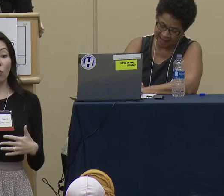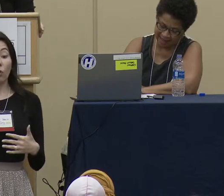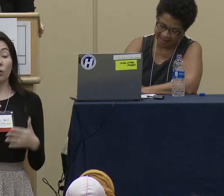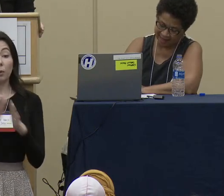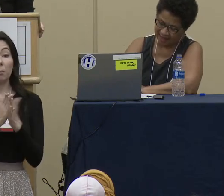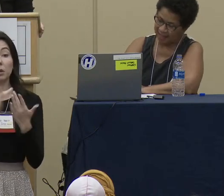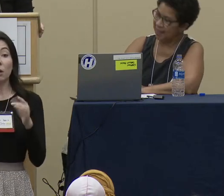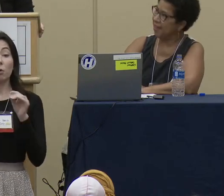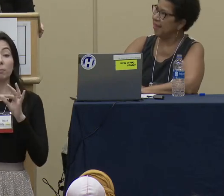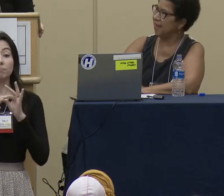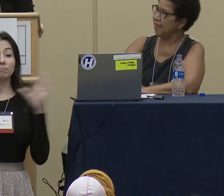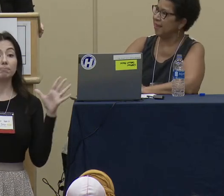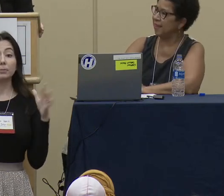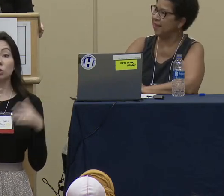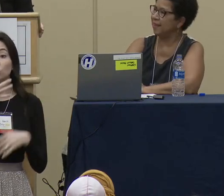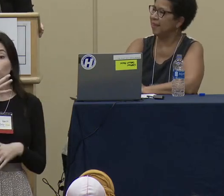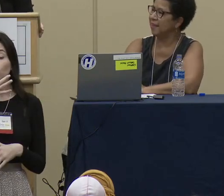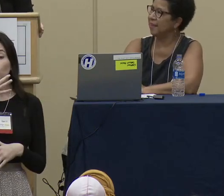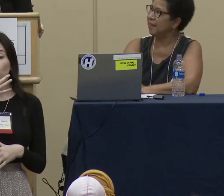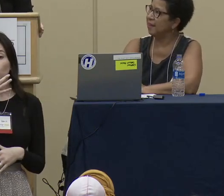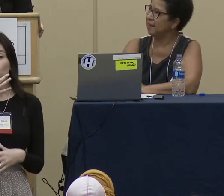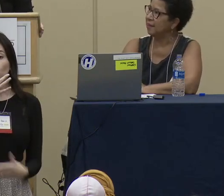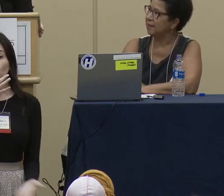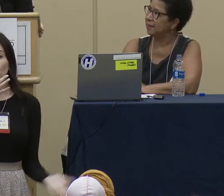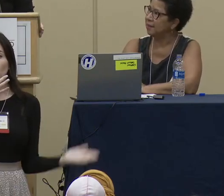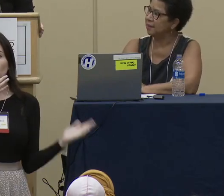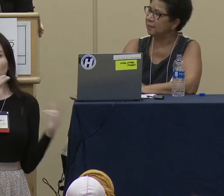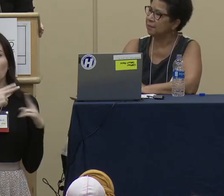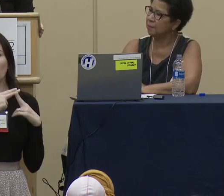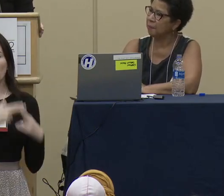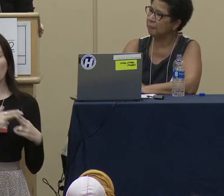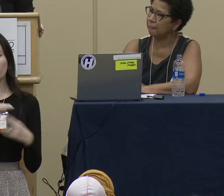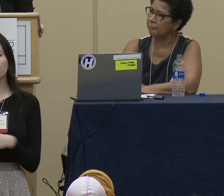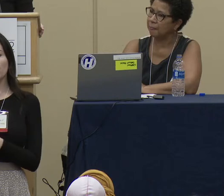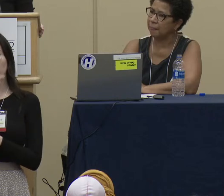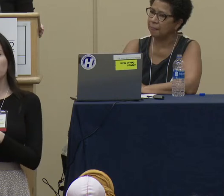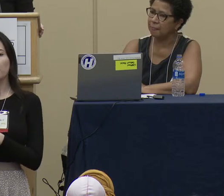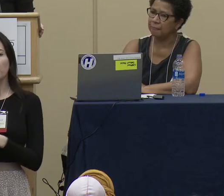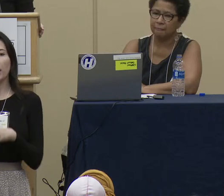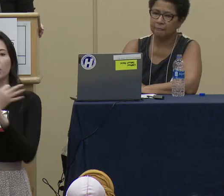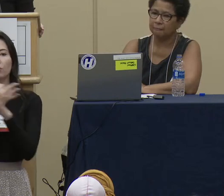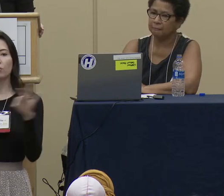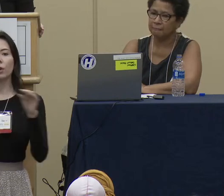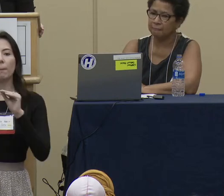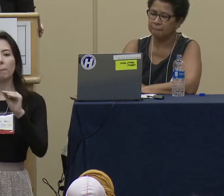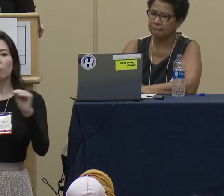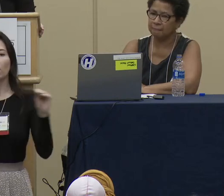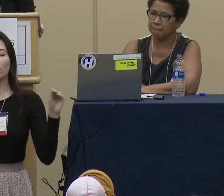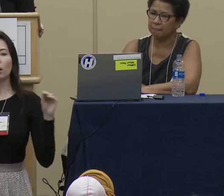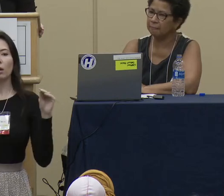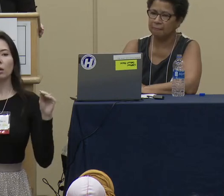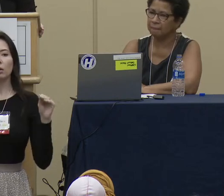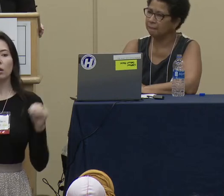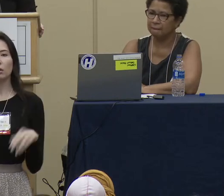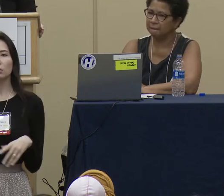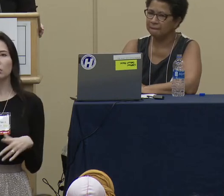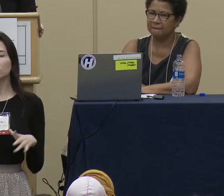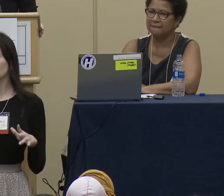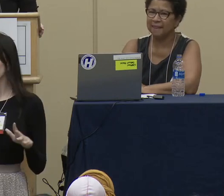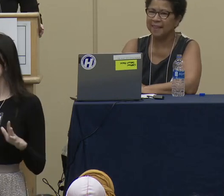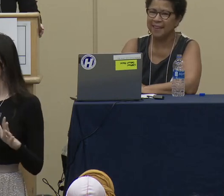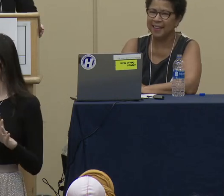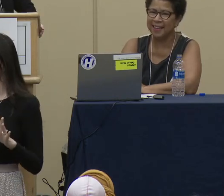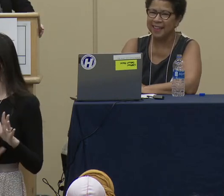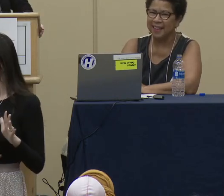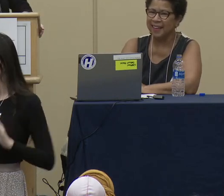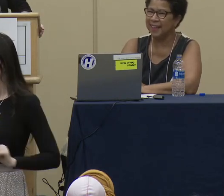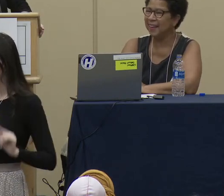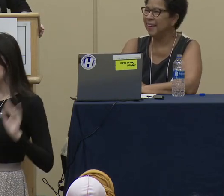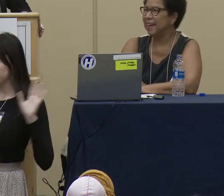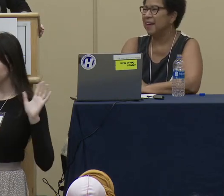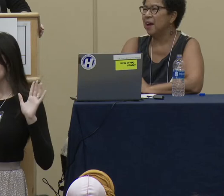bookstore . And a forthcoming book call ed "The Black Freedom